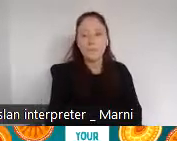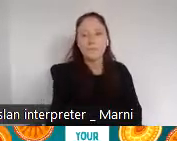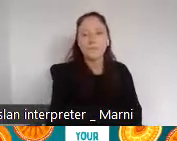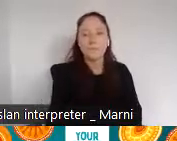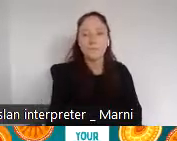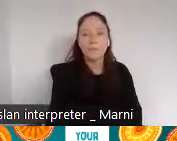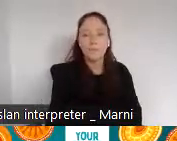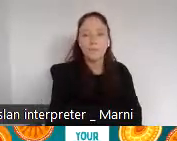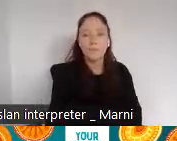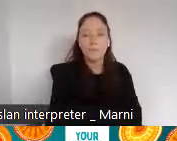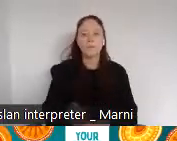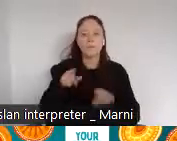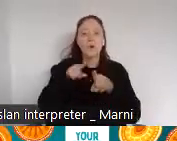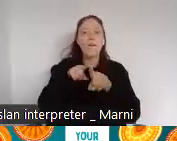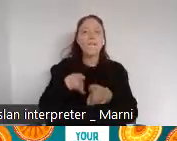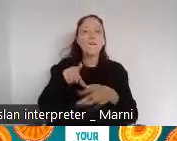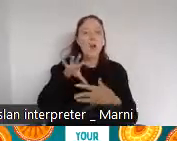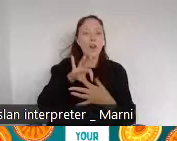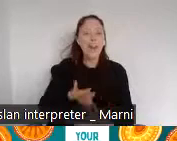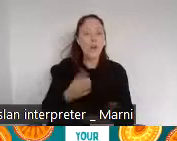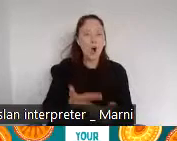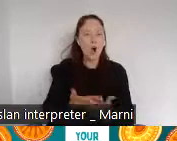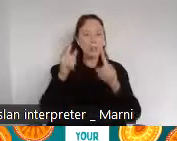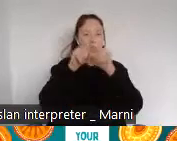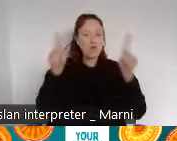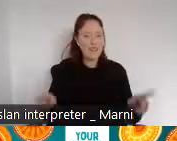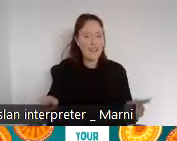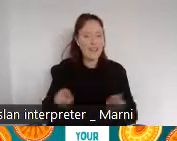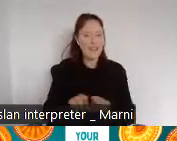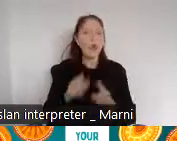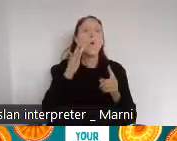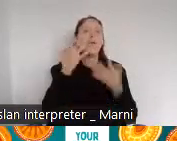You can provide some feedback on today's webinar by completing our survey form by scanning the QR code or by following the link that appears on the screen at the end of the webinar.